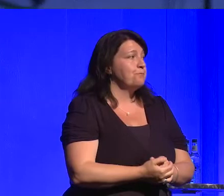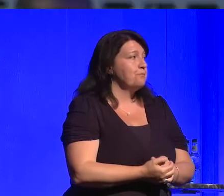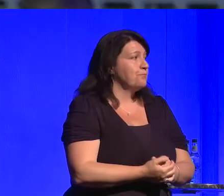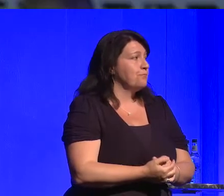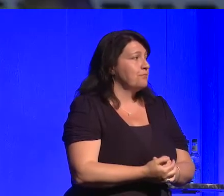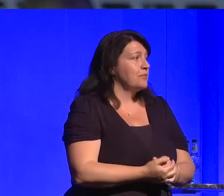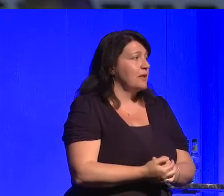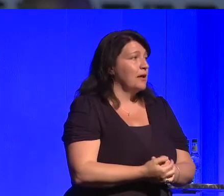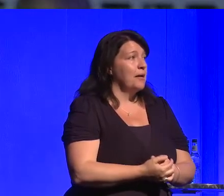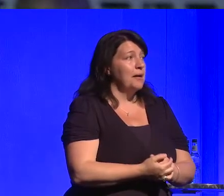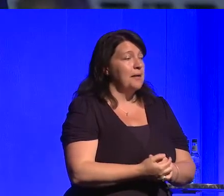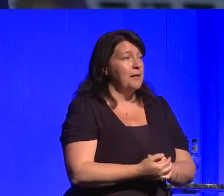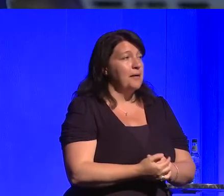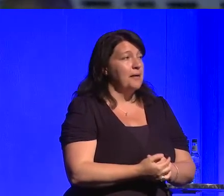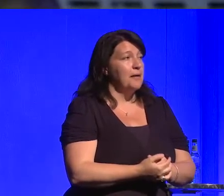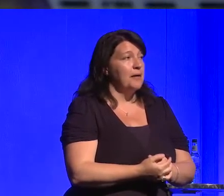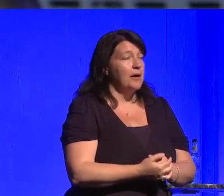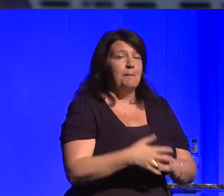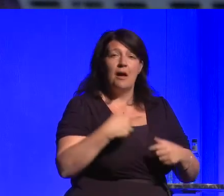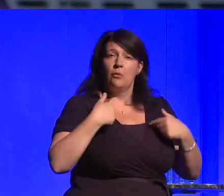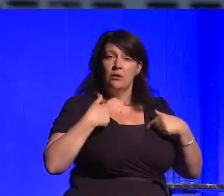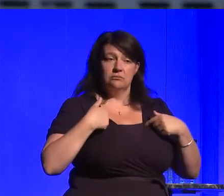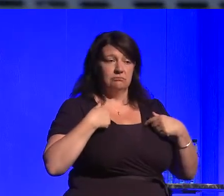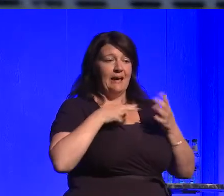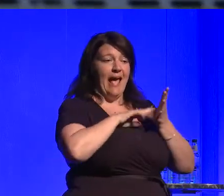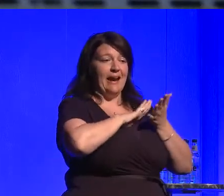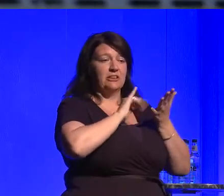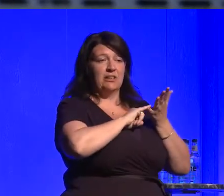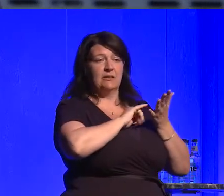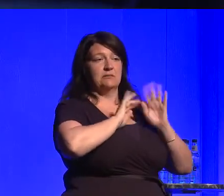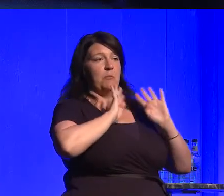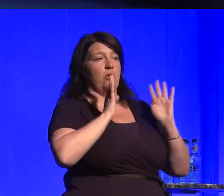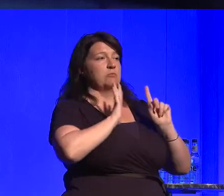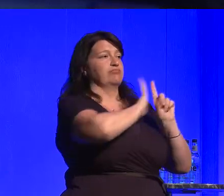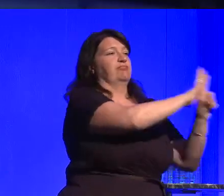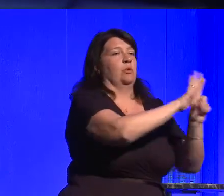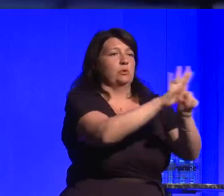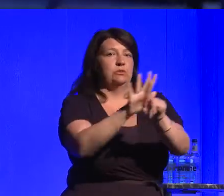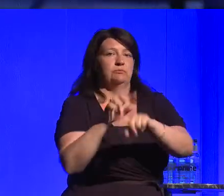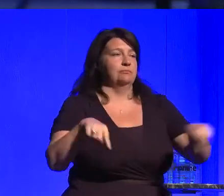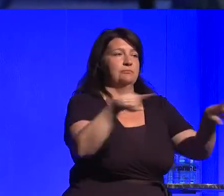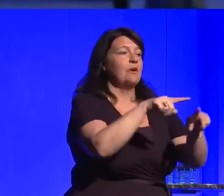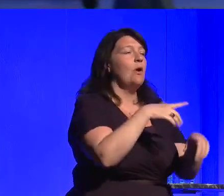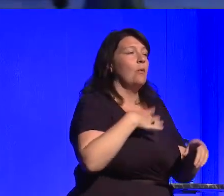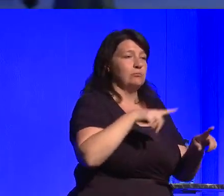It will not be imposed. It will be the changes driven by the people, through that engagement, which will give the